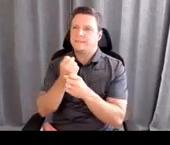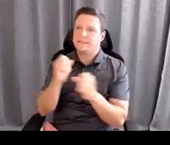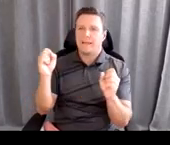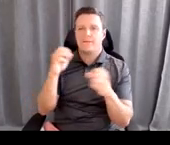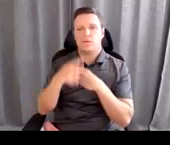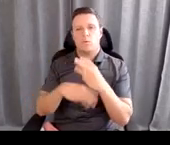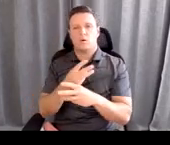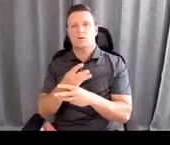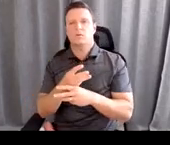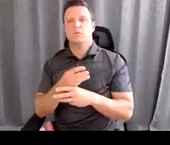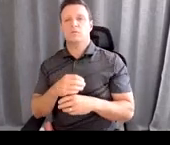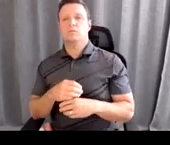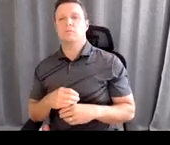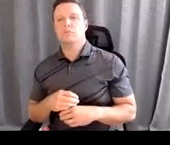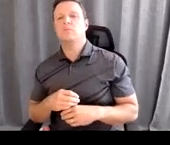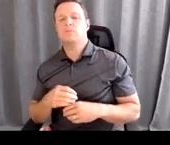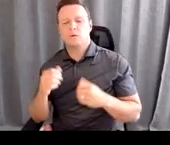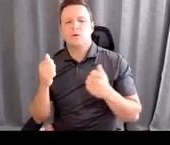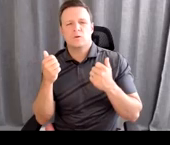We're trying to get rid of that with this particular program.